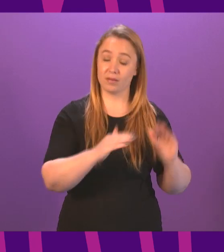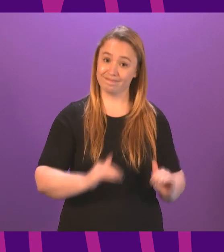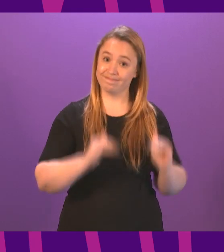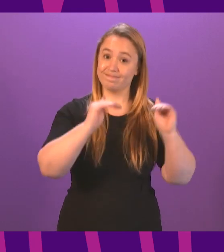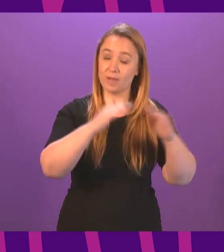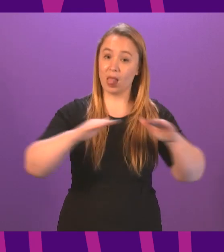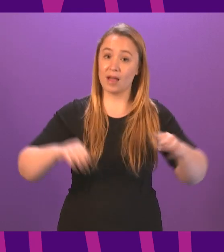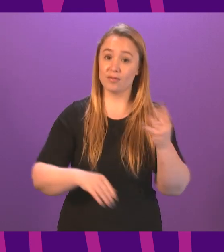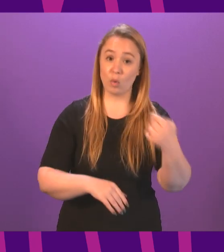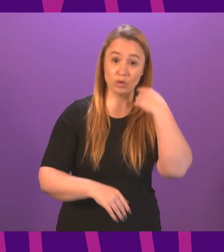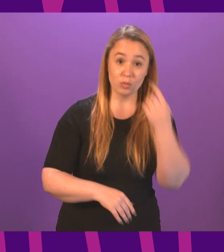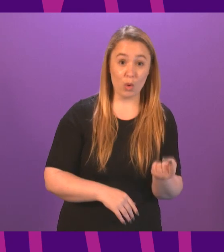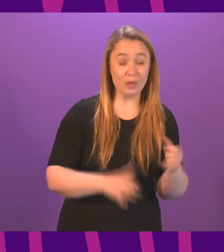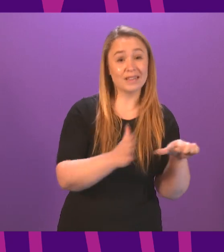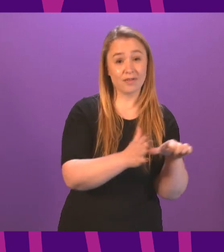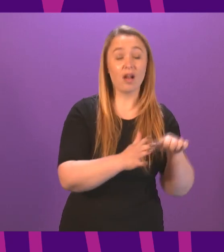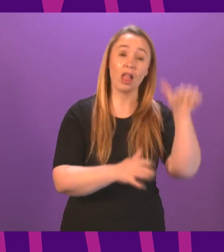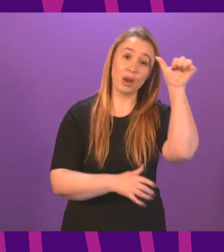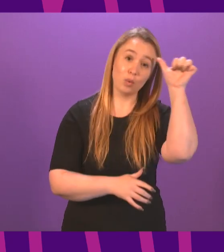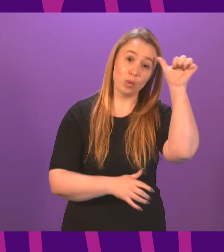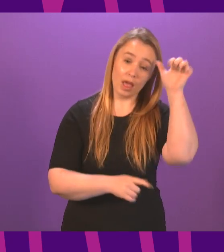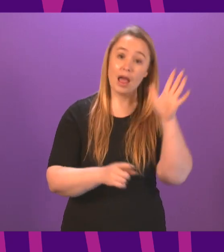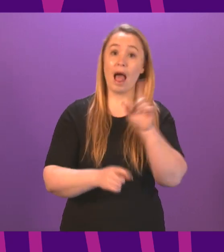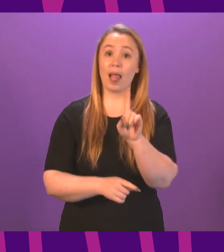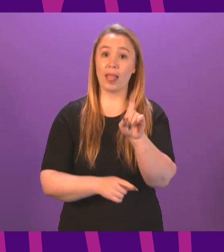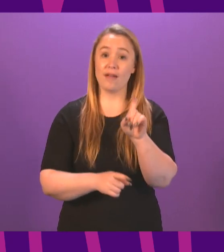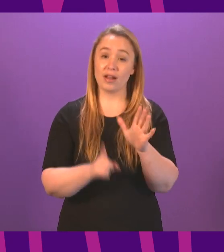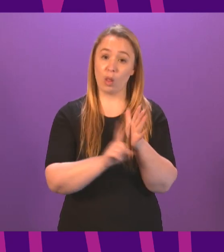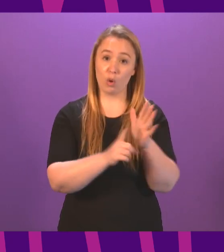in 11 local authority areas from tomorrow, albeit that they are the most populated parts